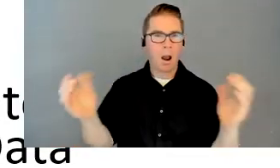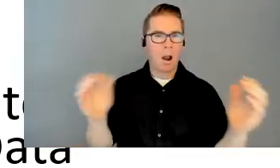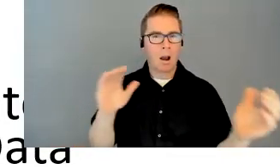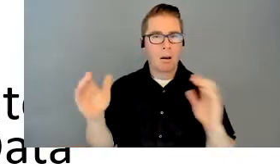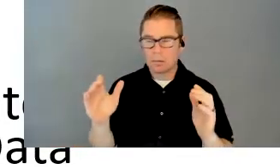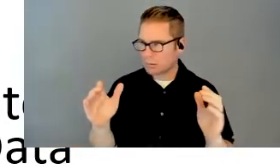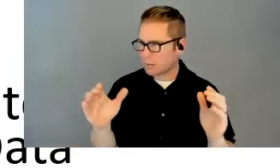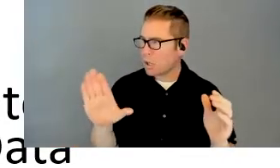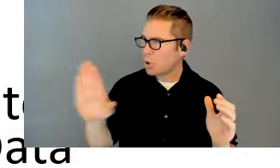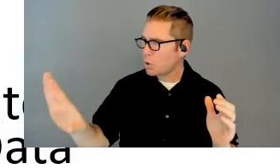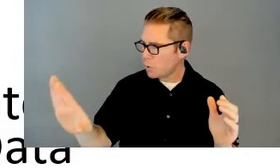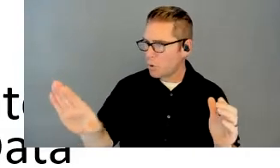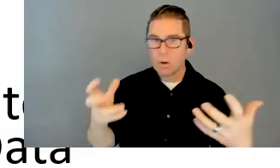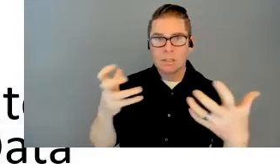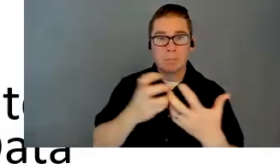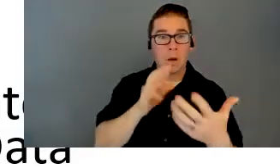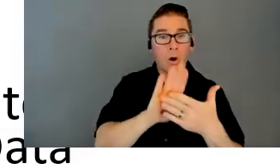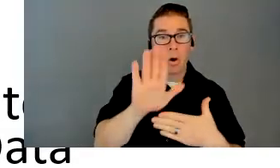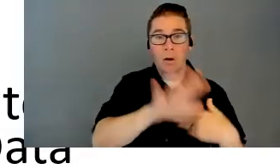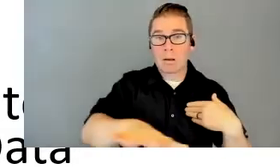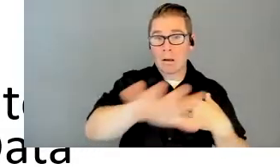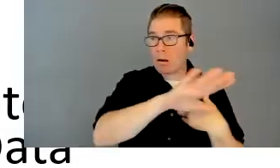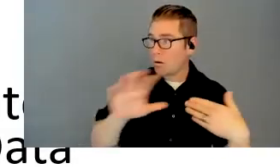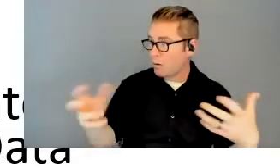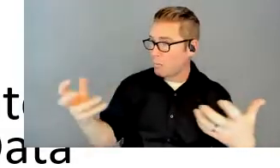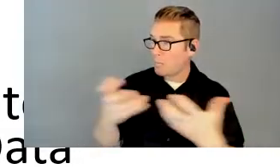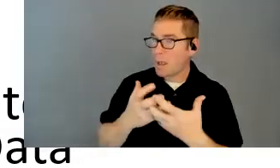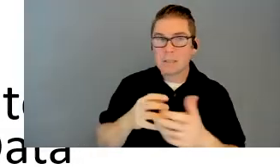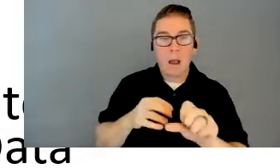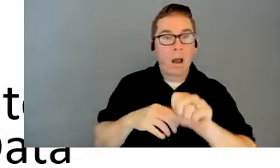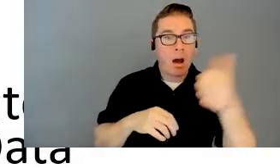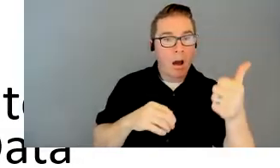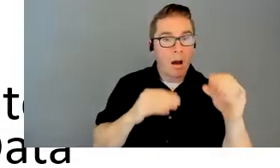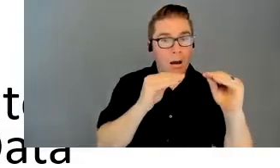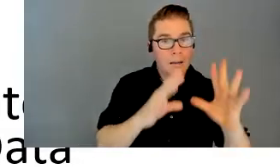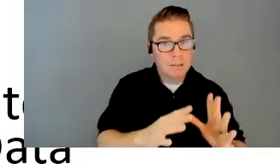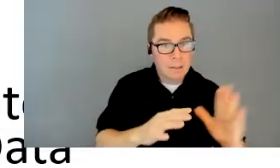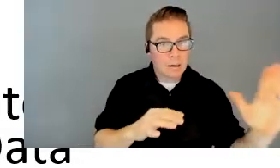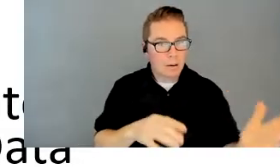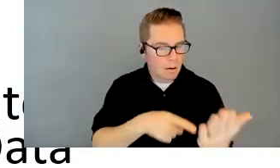But another instructor might say, you know, what black females are doing are experiencing a lot of success in my class.